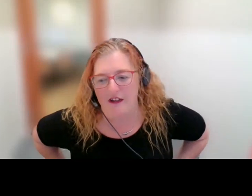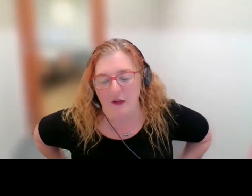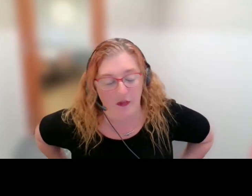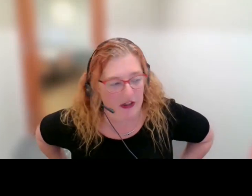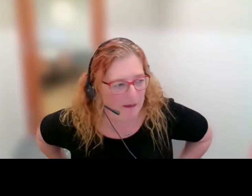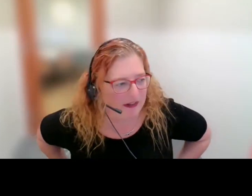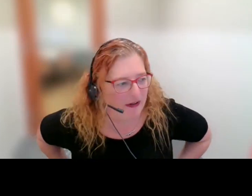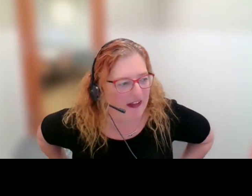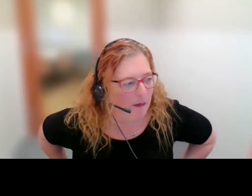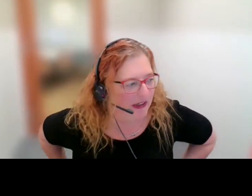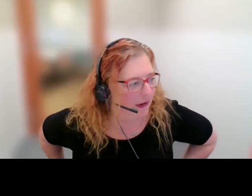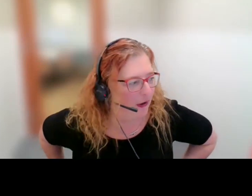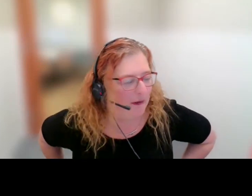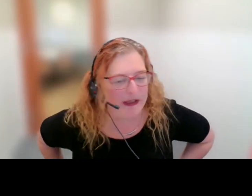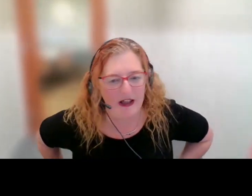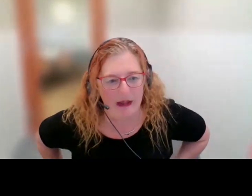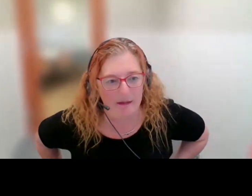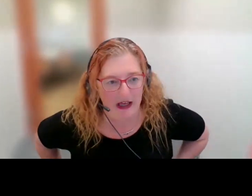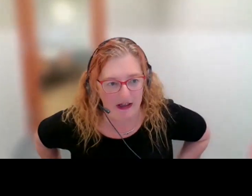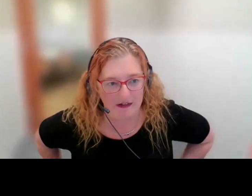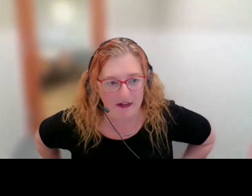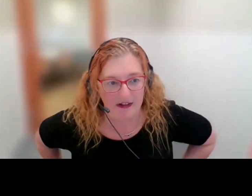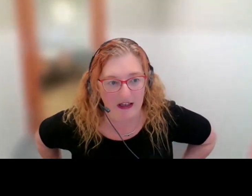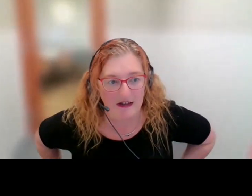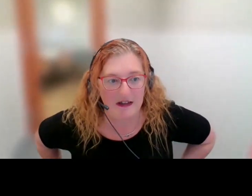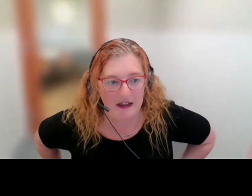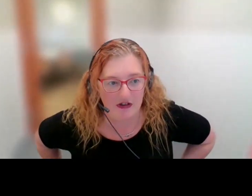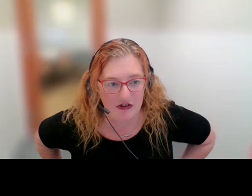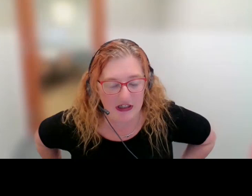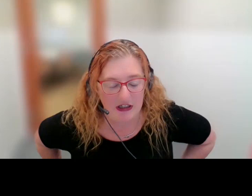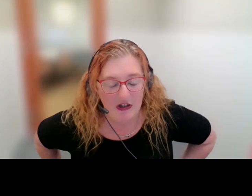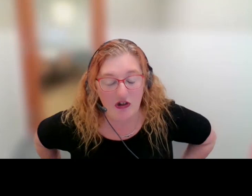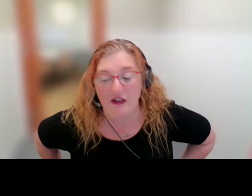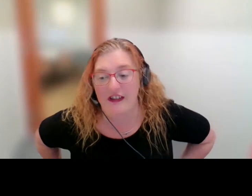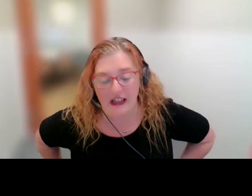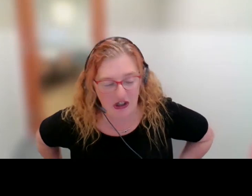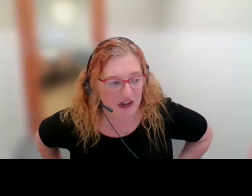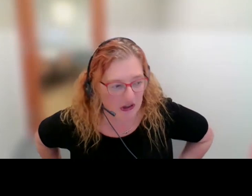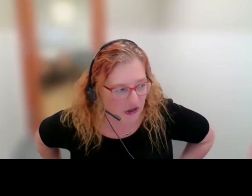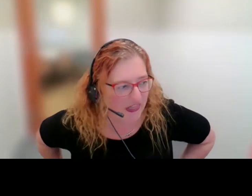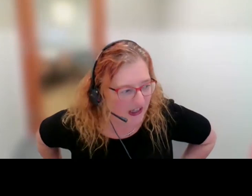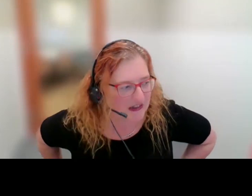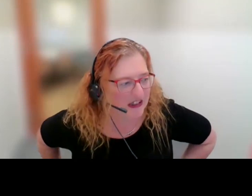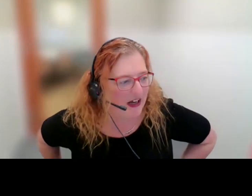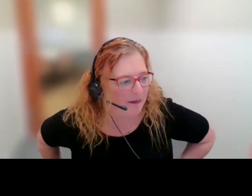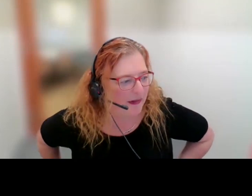developments on that one so I'll be coming back out to state and territory jurisdictions on that so